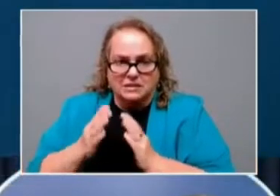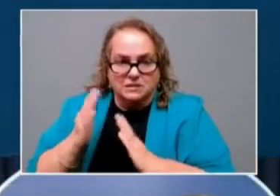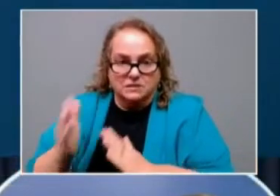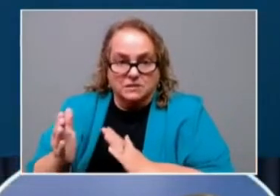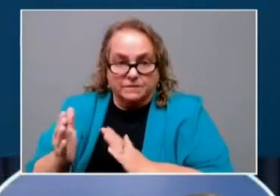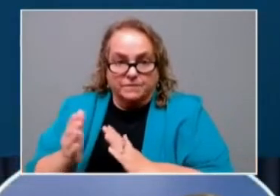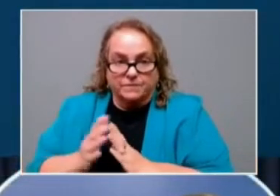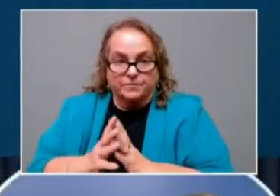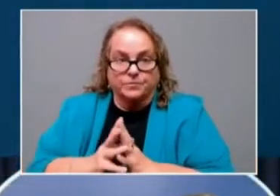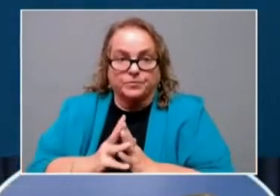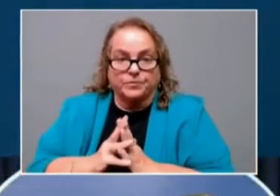Not that one.